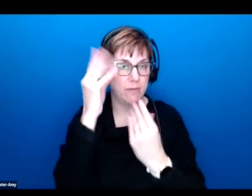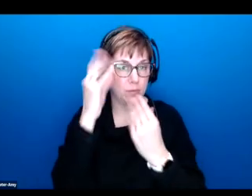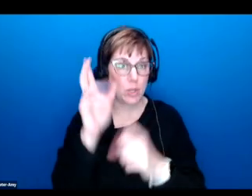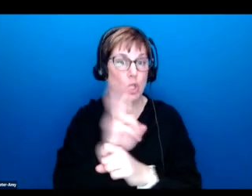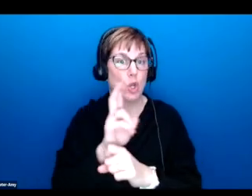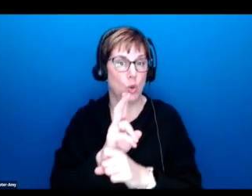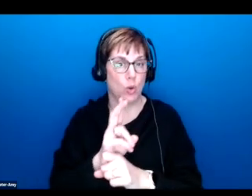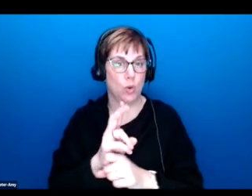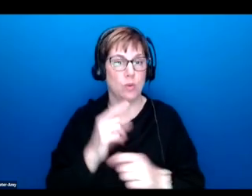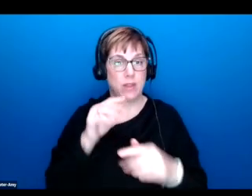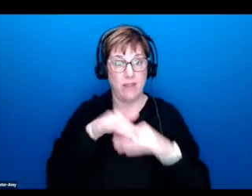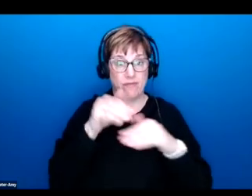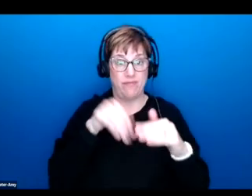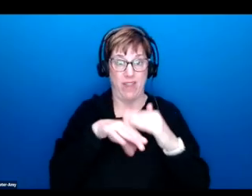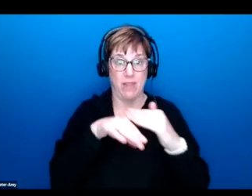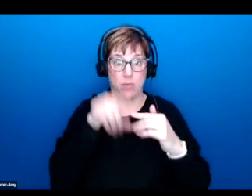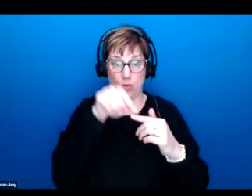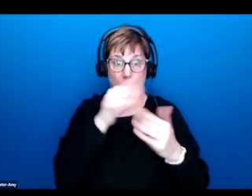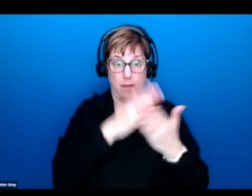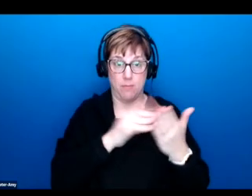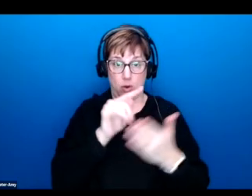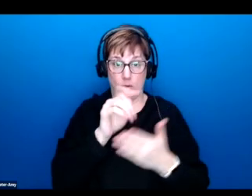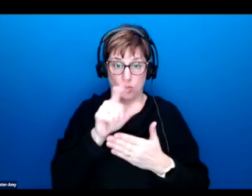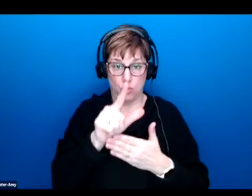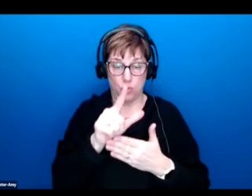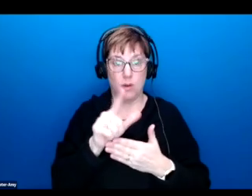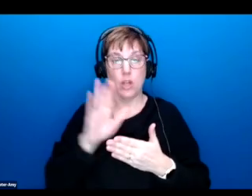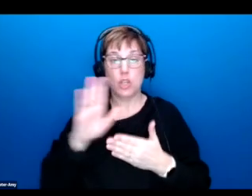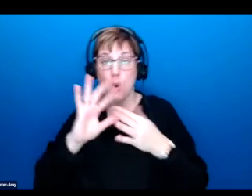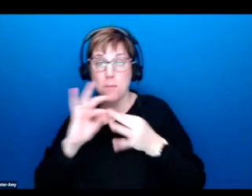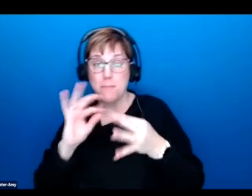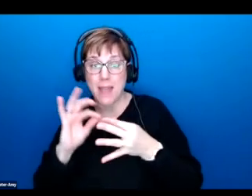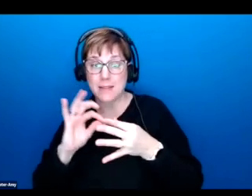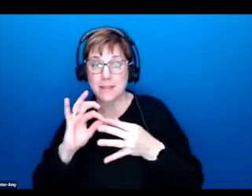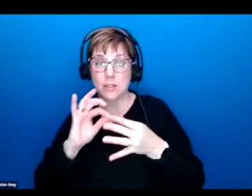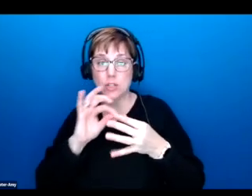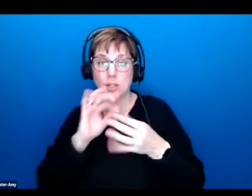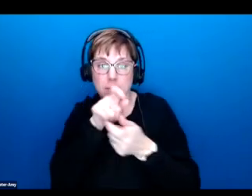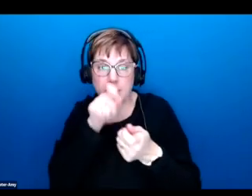this portion of the tool so that you can tailor your messages to specific audiences.